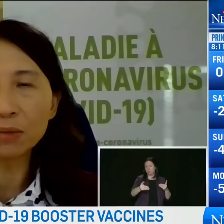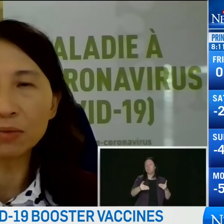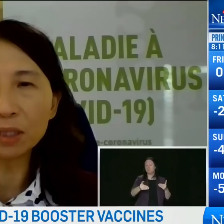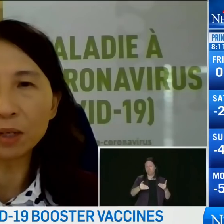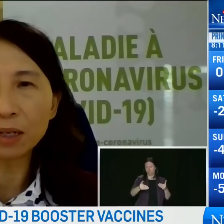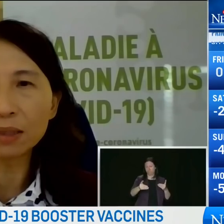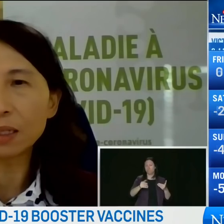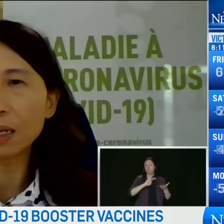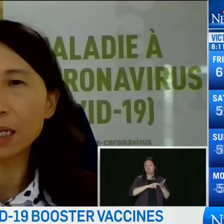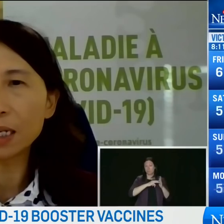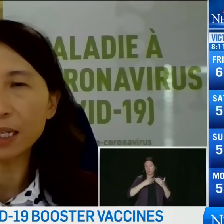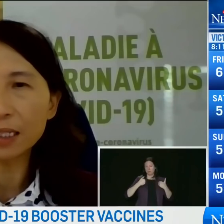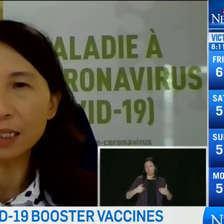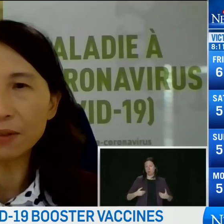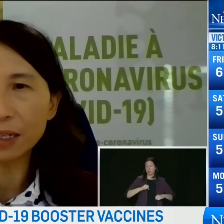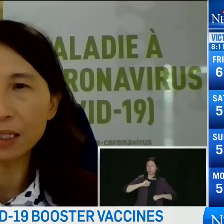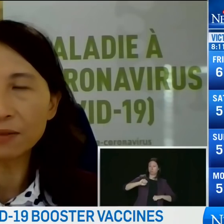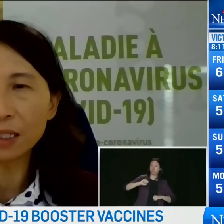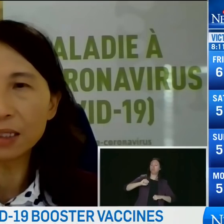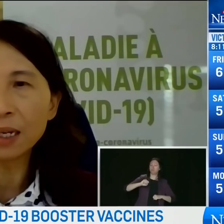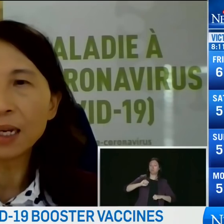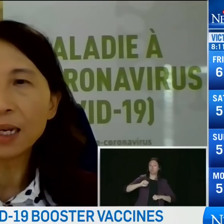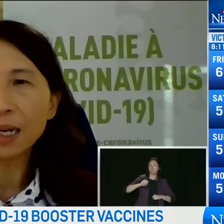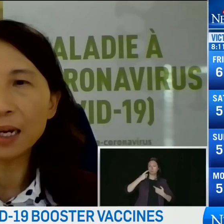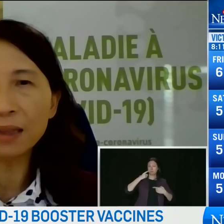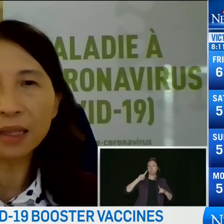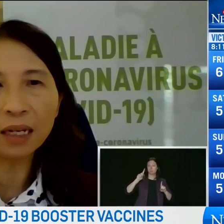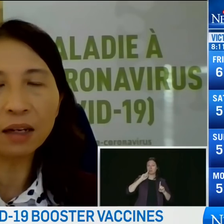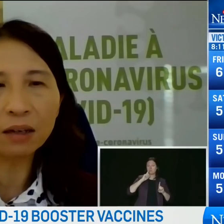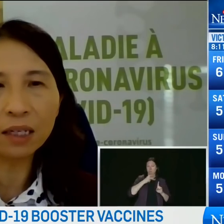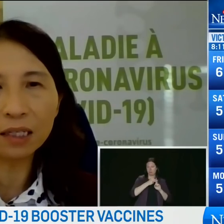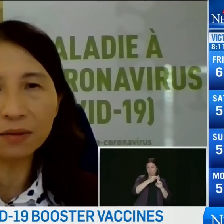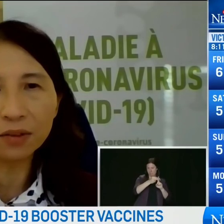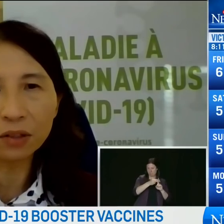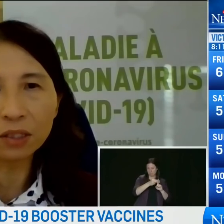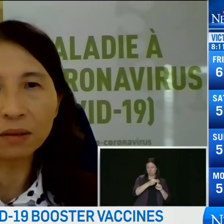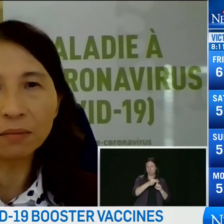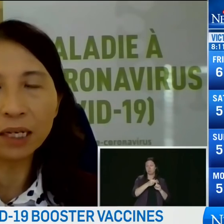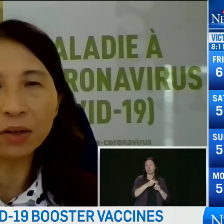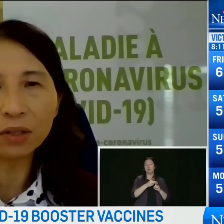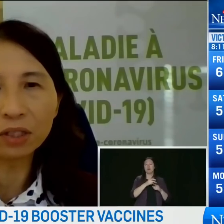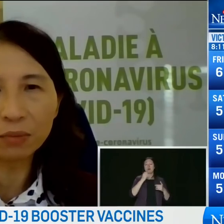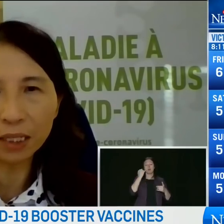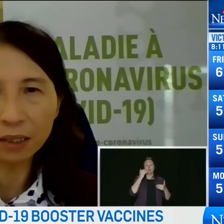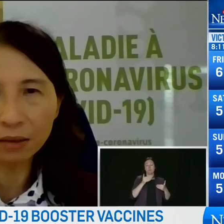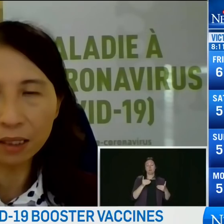FIRST AND SECOND DOSE IN THE PRIMARY VACCINATION SERIES